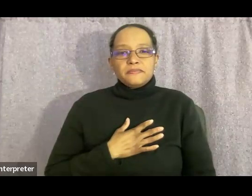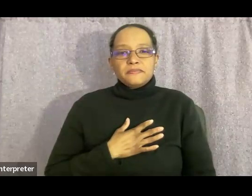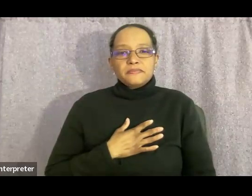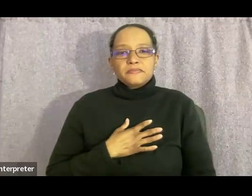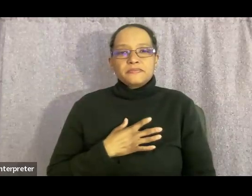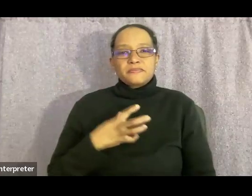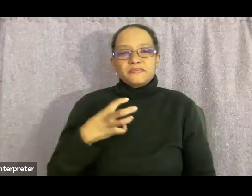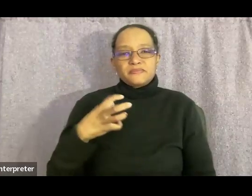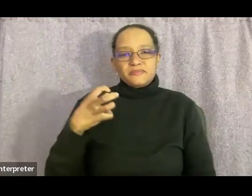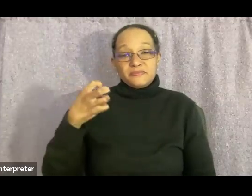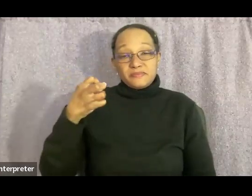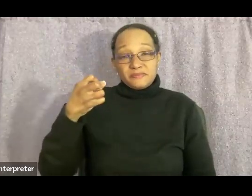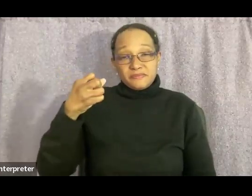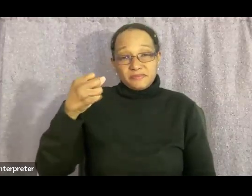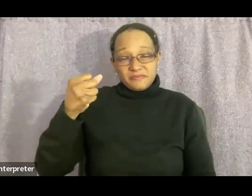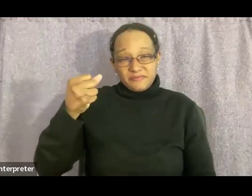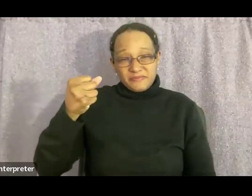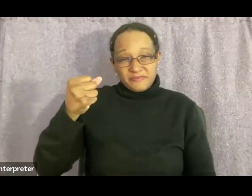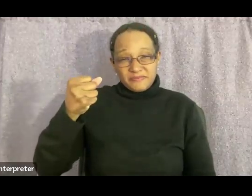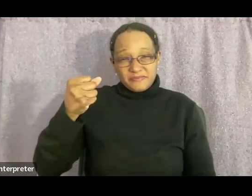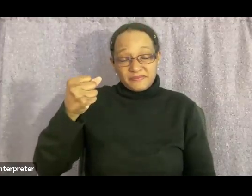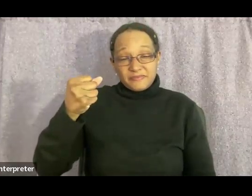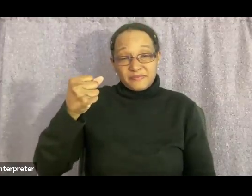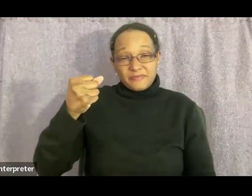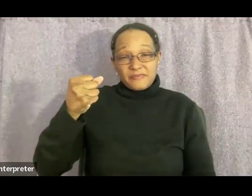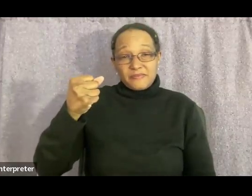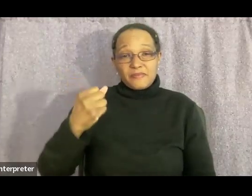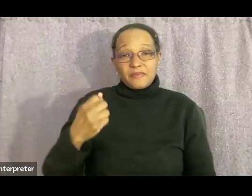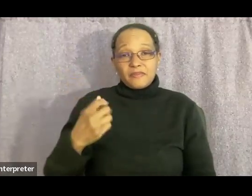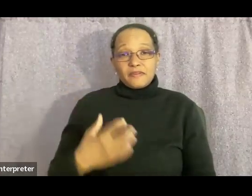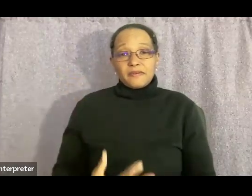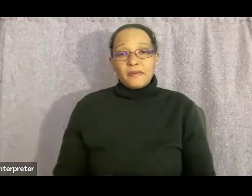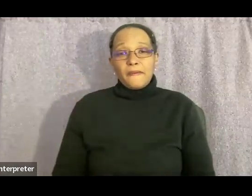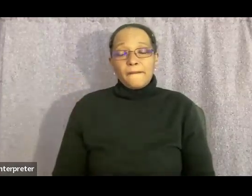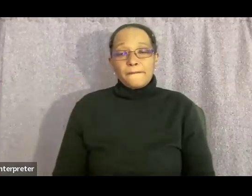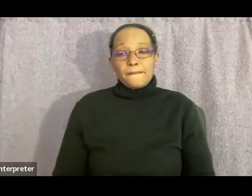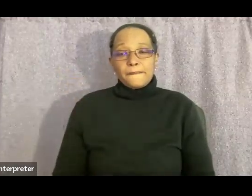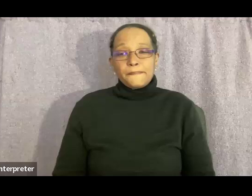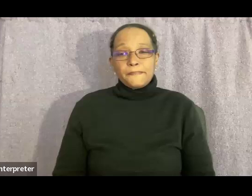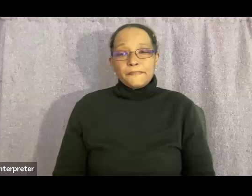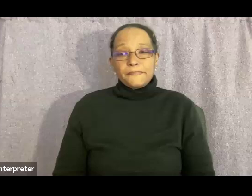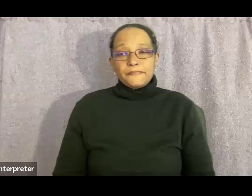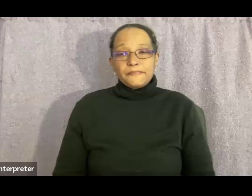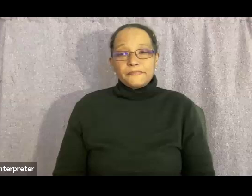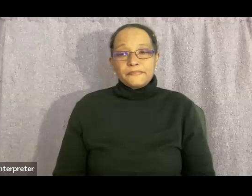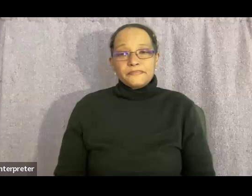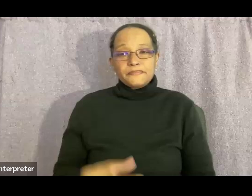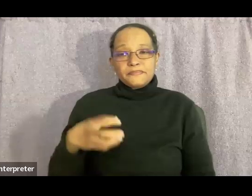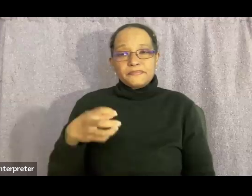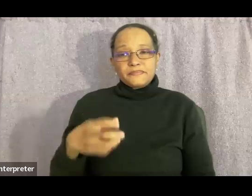Straighten. Squeeze it, squeeze it, squeeze it. Bend the elbow. Straighten it.